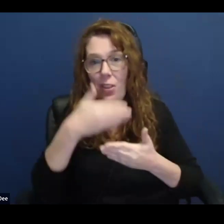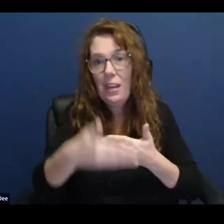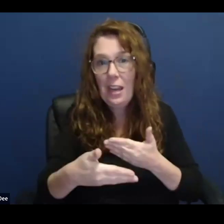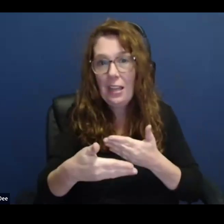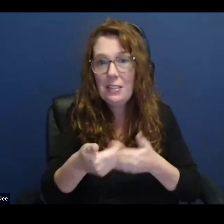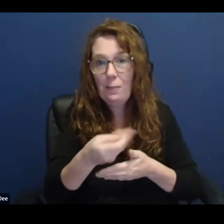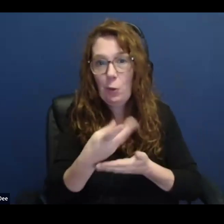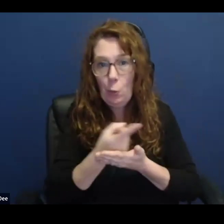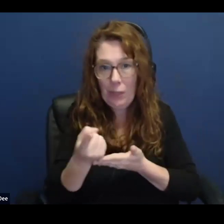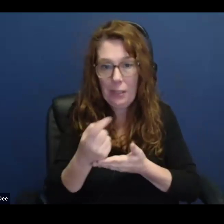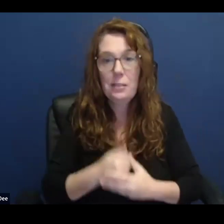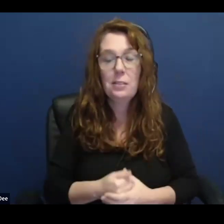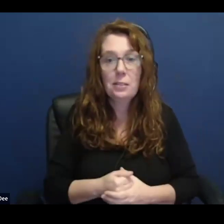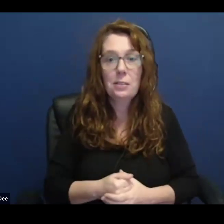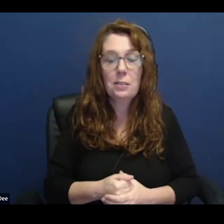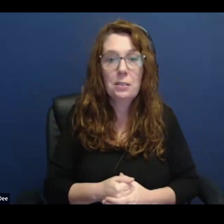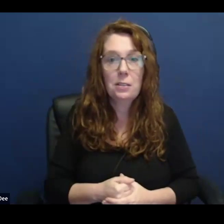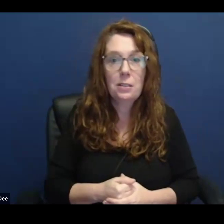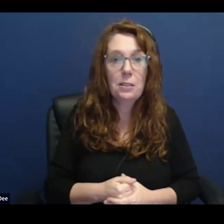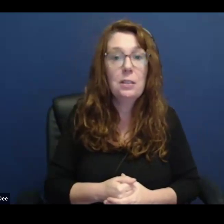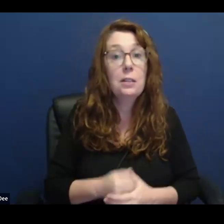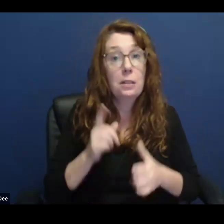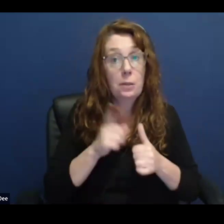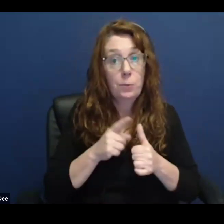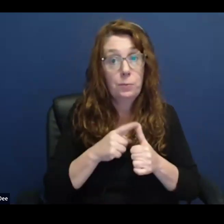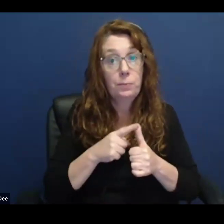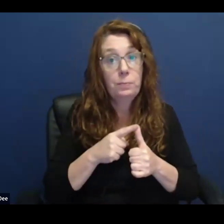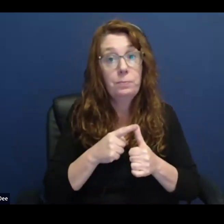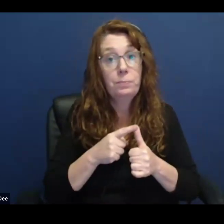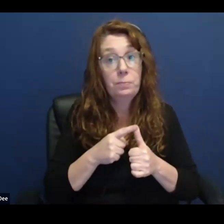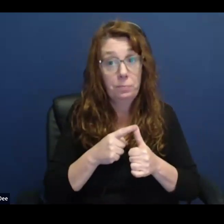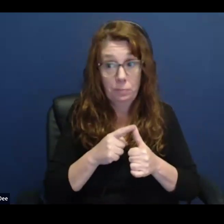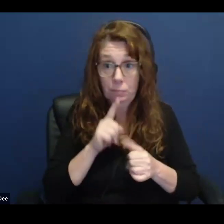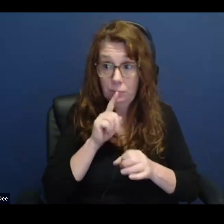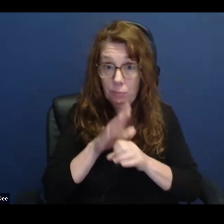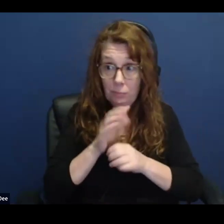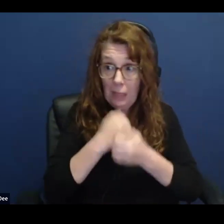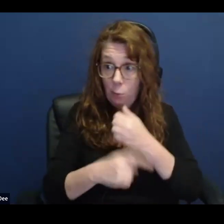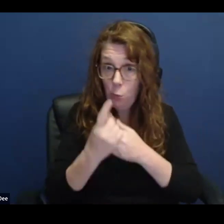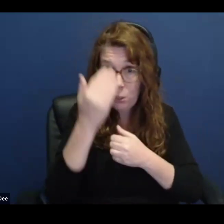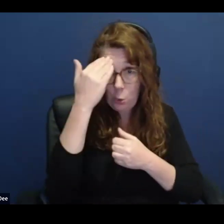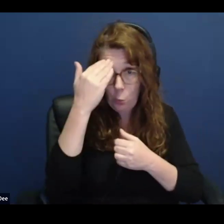few weeks in particular. First of all, I wanted to be sure everybody here is aware of the NAGPRA